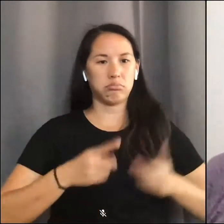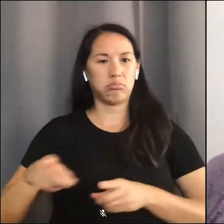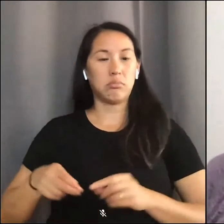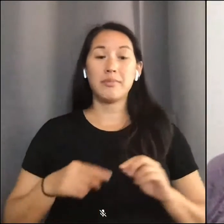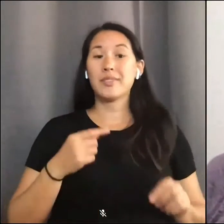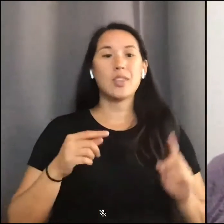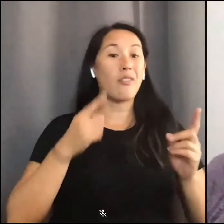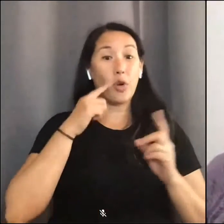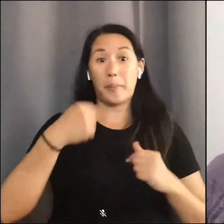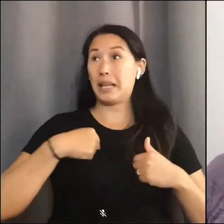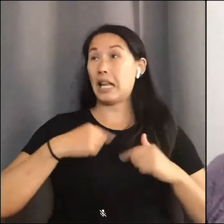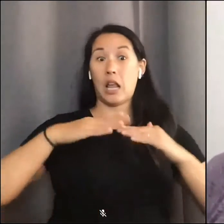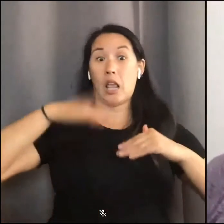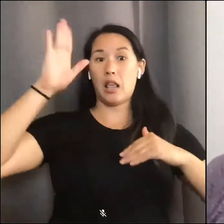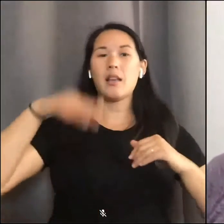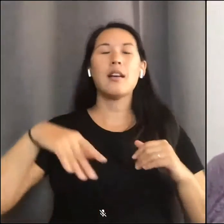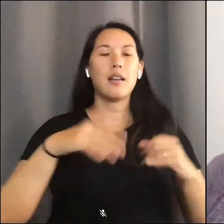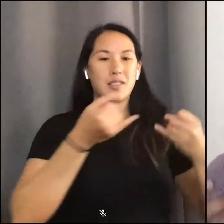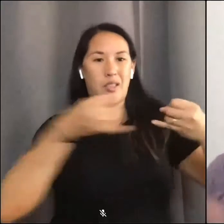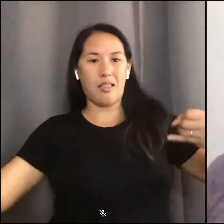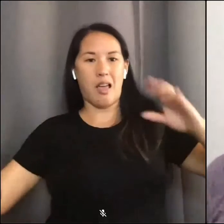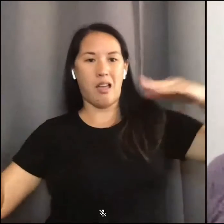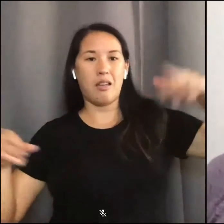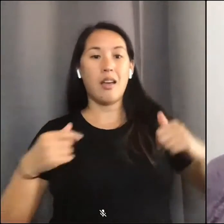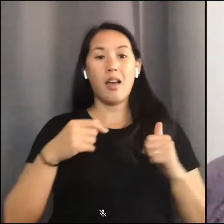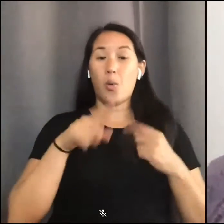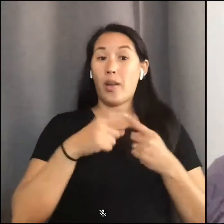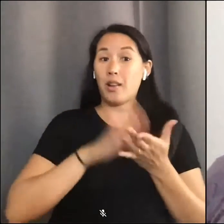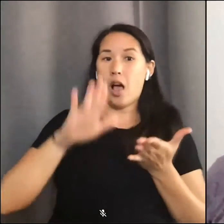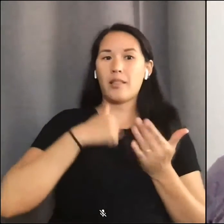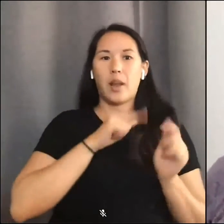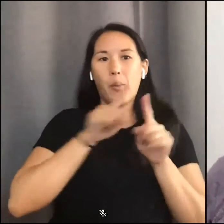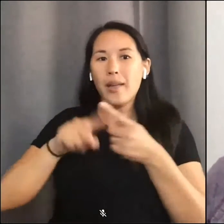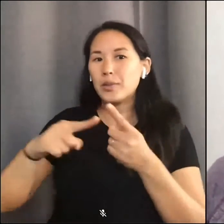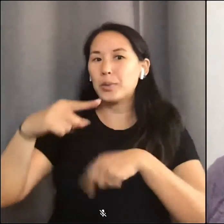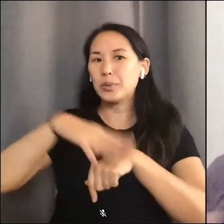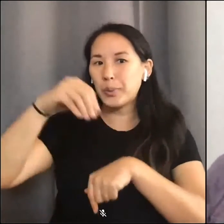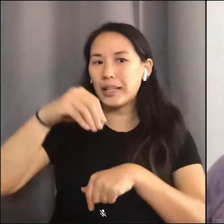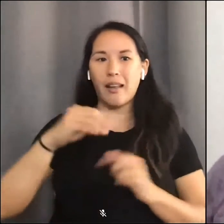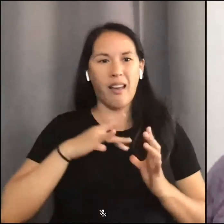uh i got to study in sweden when i was in college um negative things i've said some of the